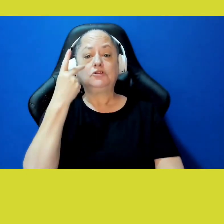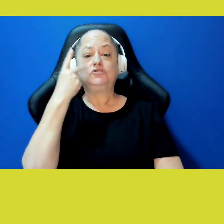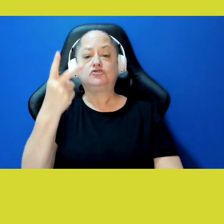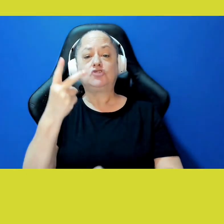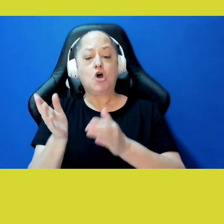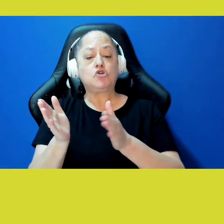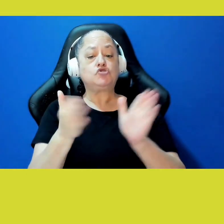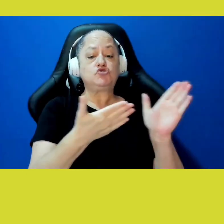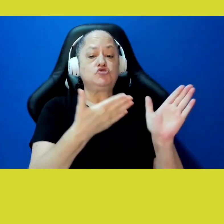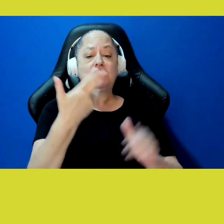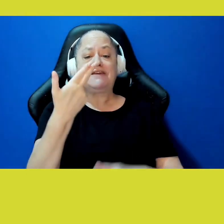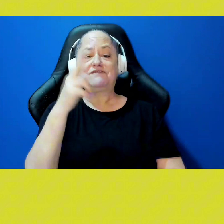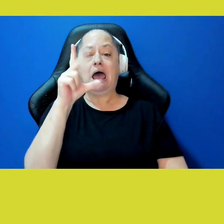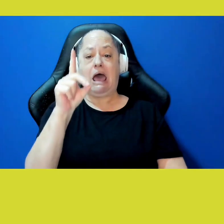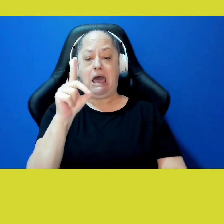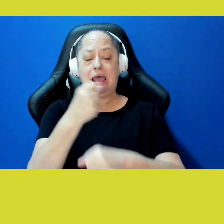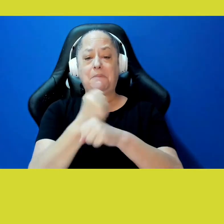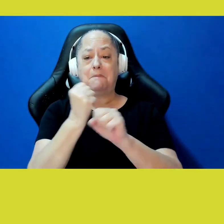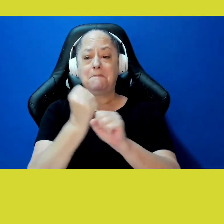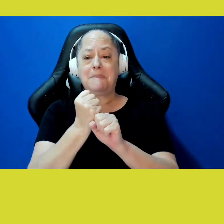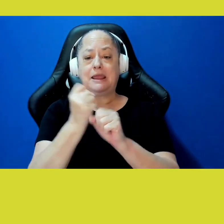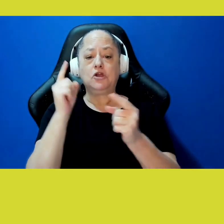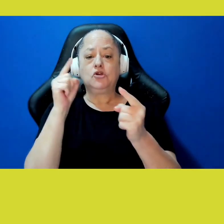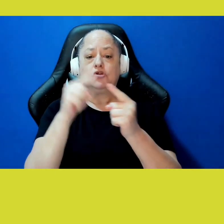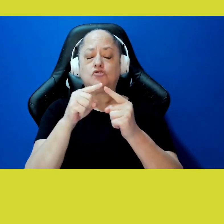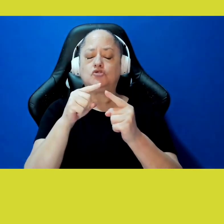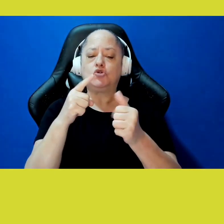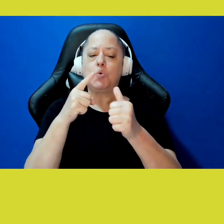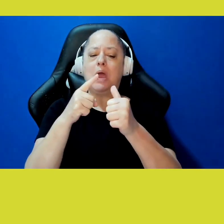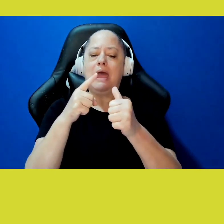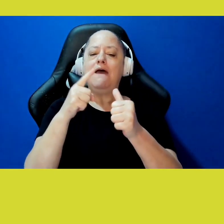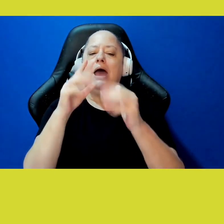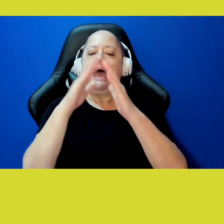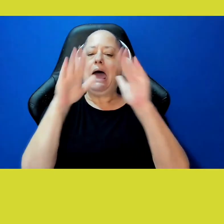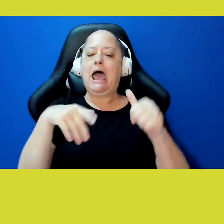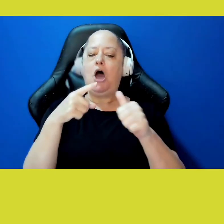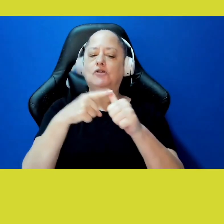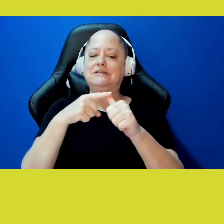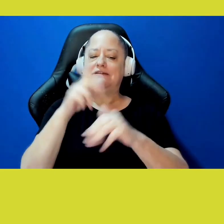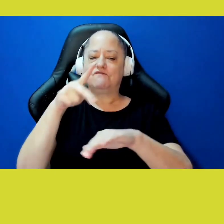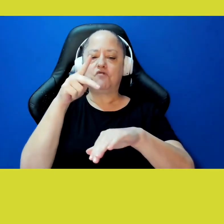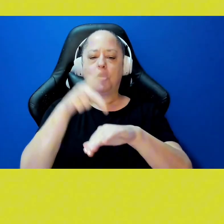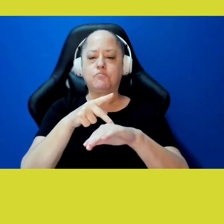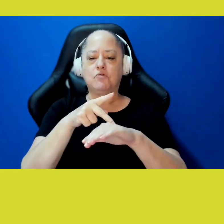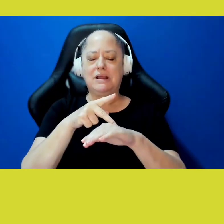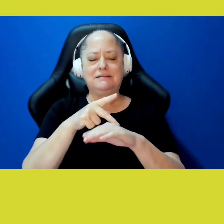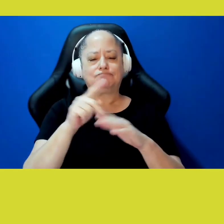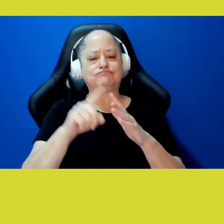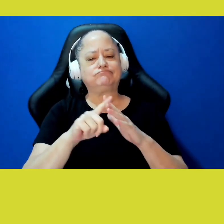HUD was making toward housing first principles, and away from older approaches. Can you talk about how